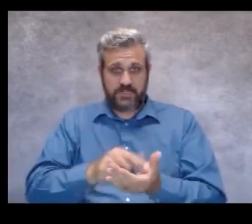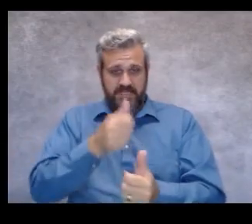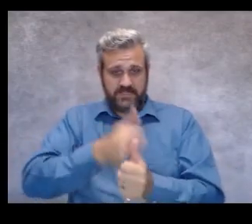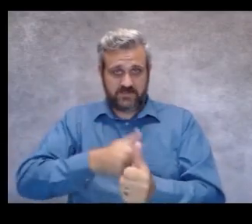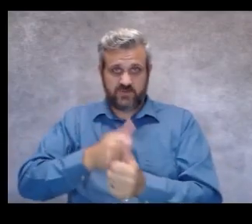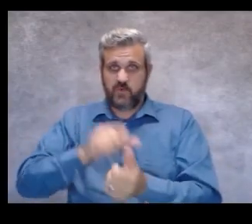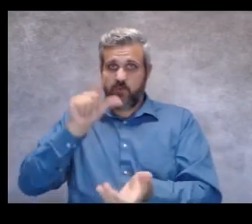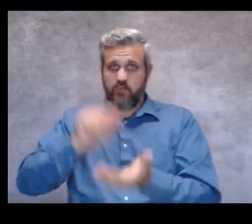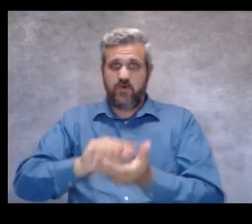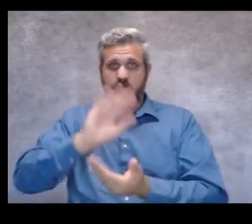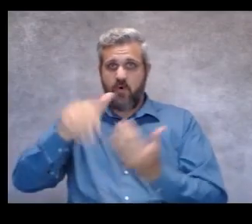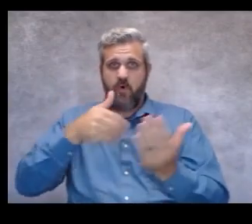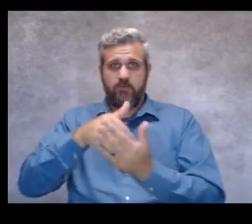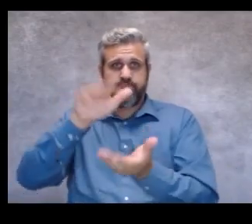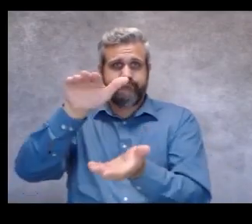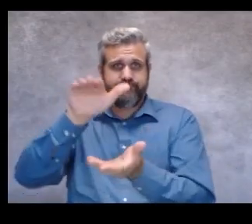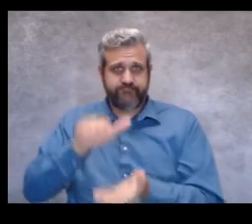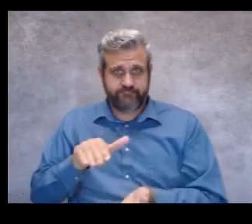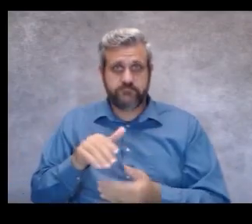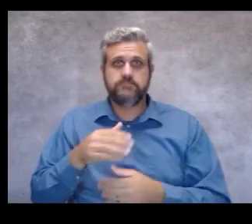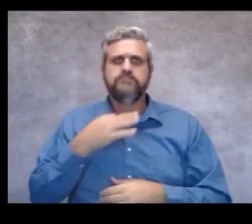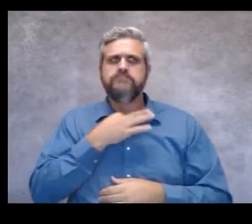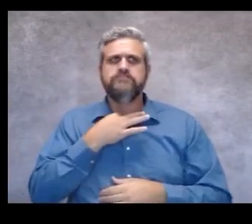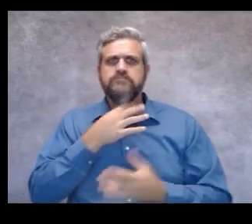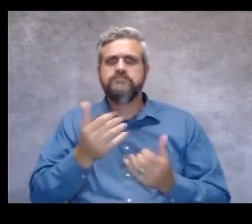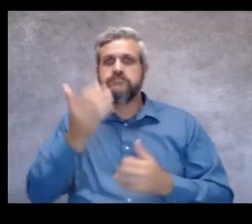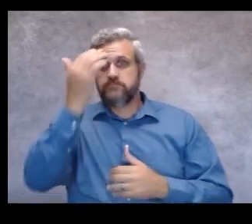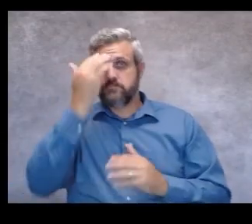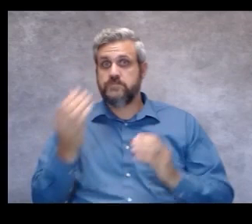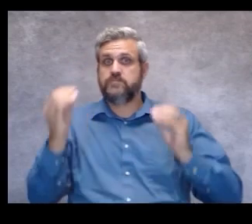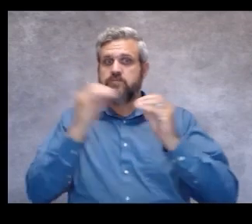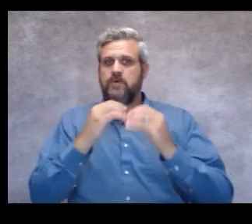can batch print them. And if you want to know more about this, please look at the